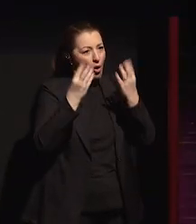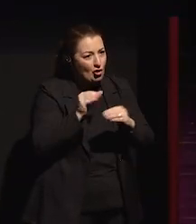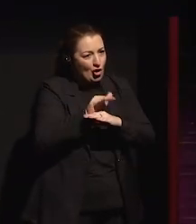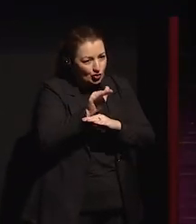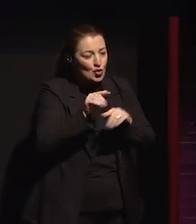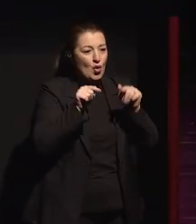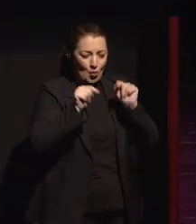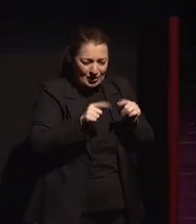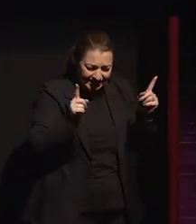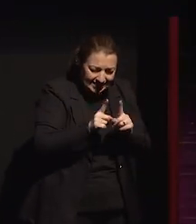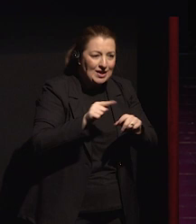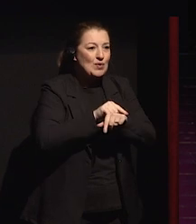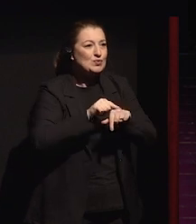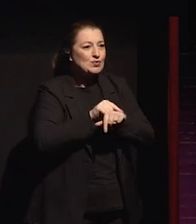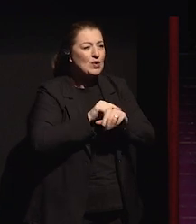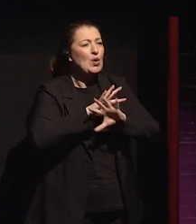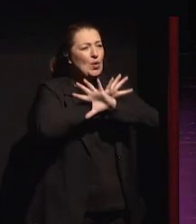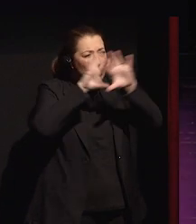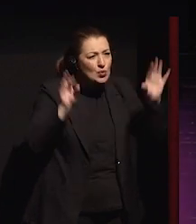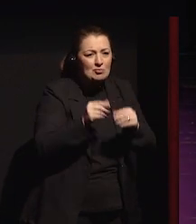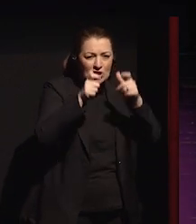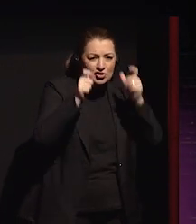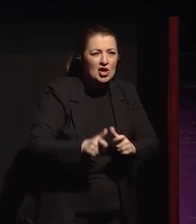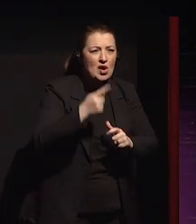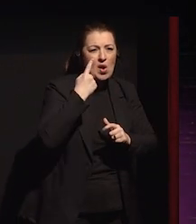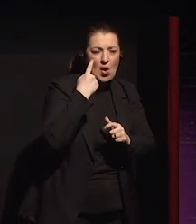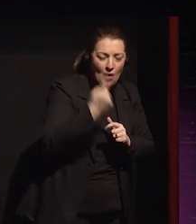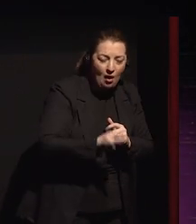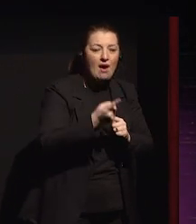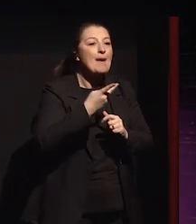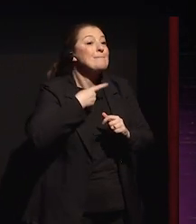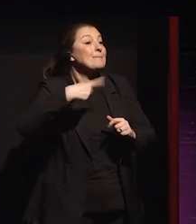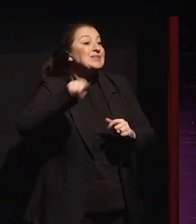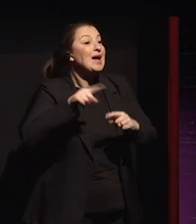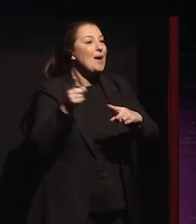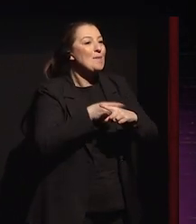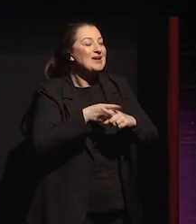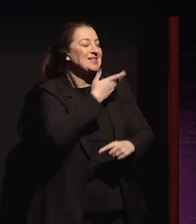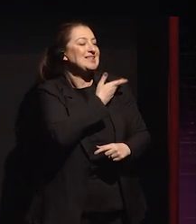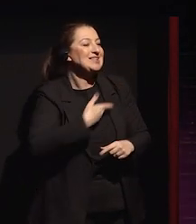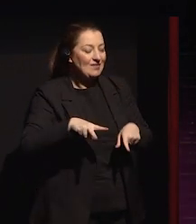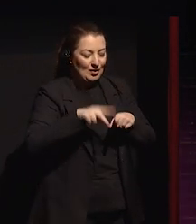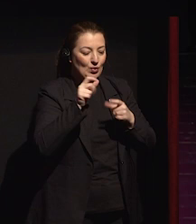about the dynamics of the city, even though she has only been in Istanbul for the last year, dear Nurcan Baysal.